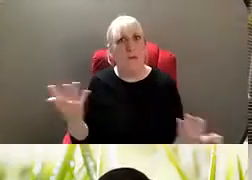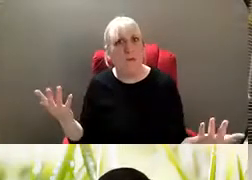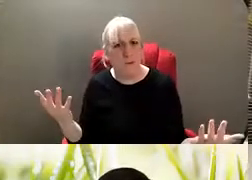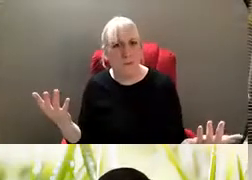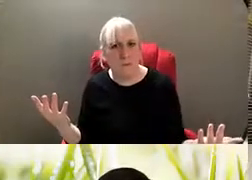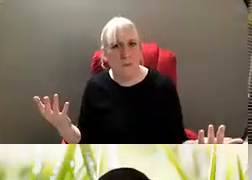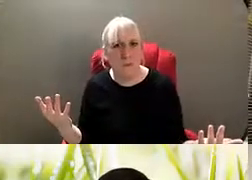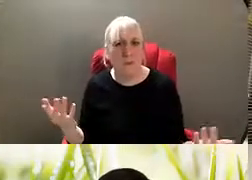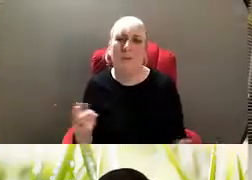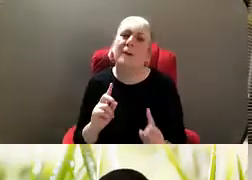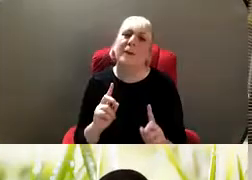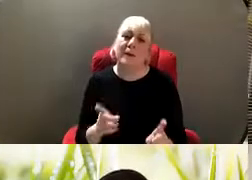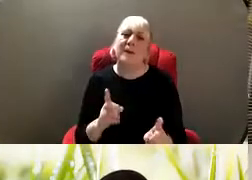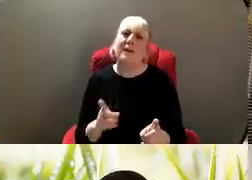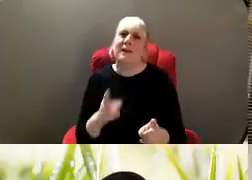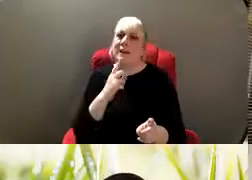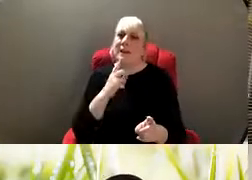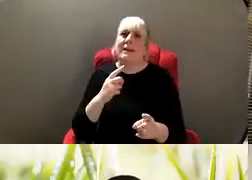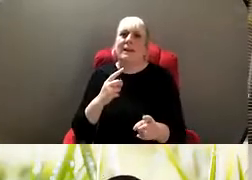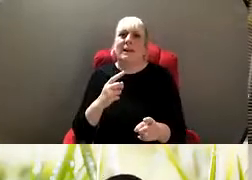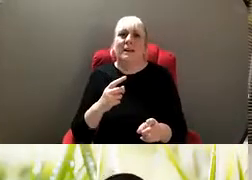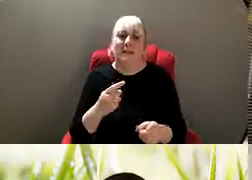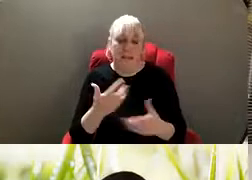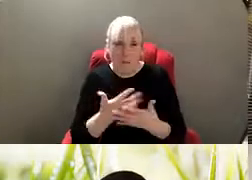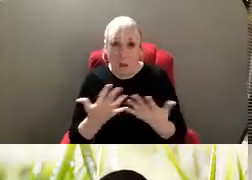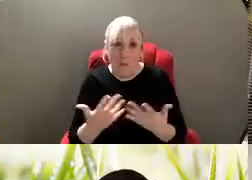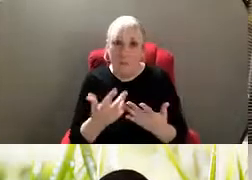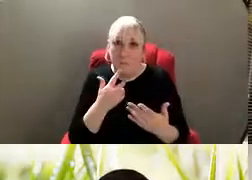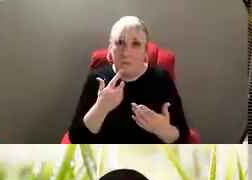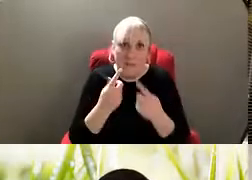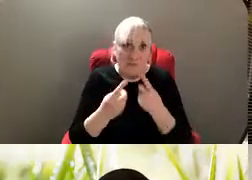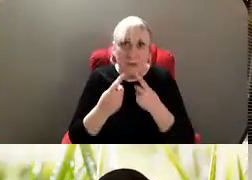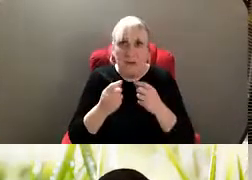that is coming out from other people um but yes it's always something that's in my mind